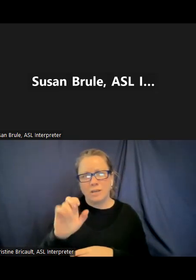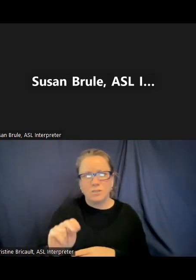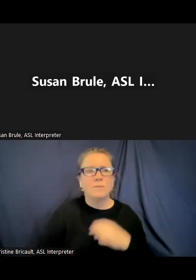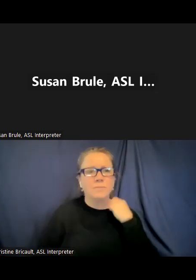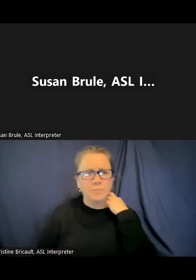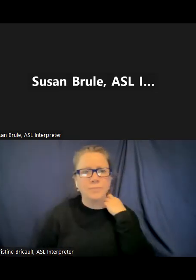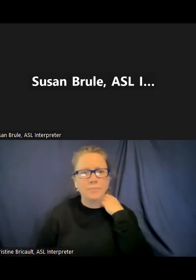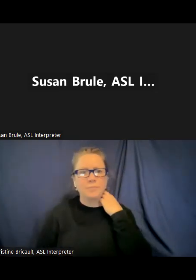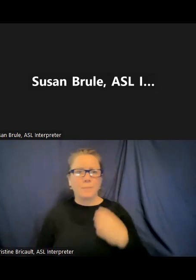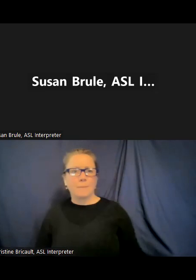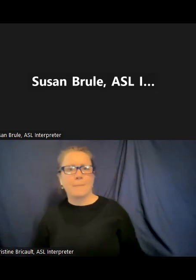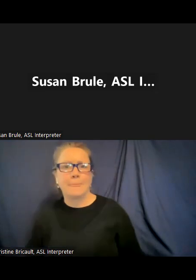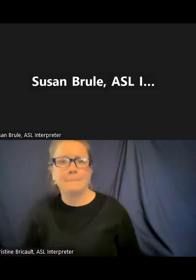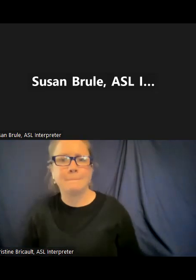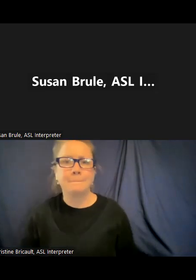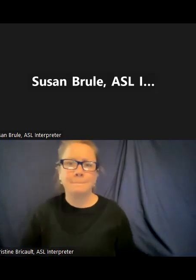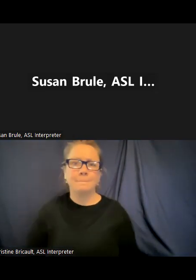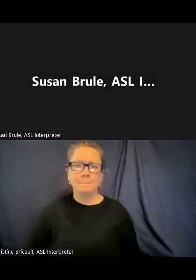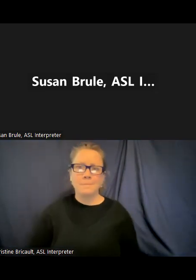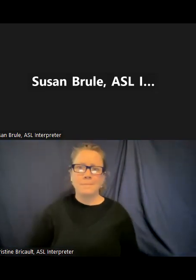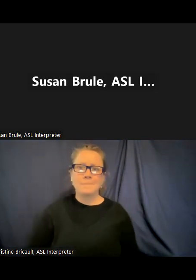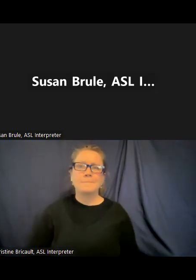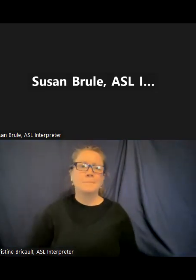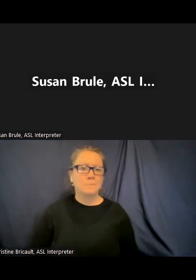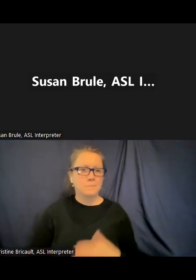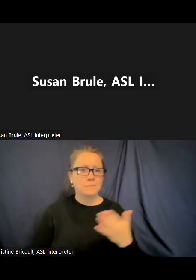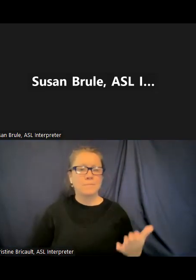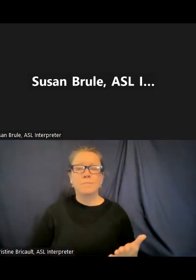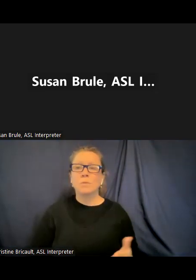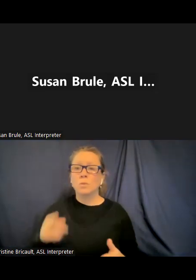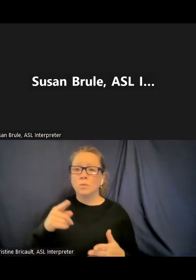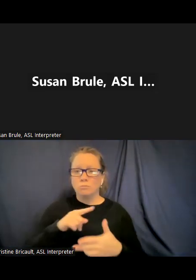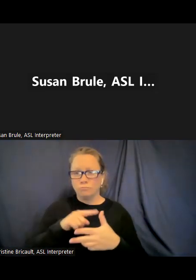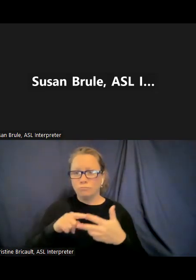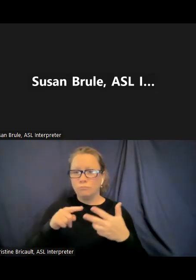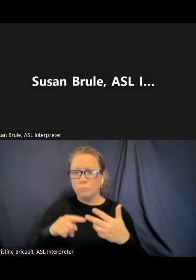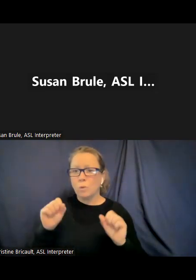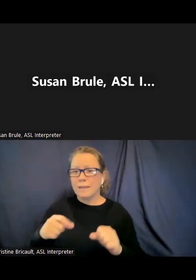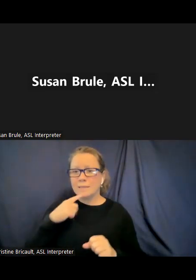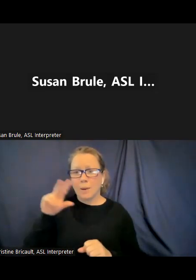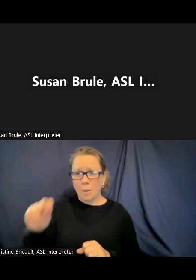So, you can say "No" for three reasons. But how are you going to get there?